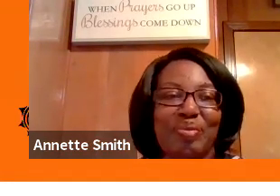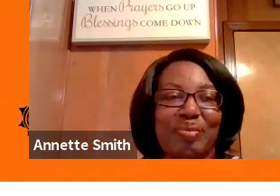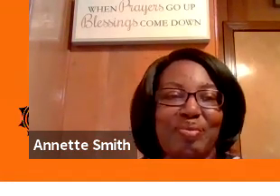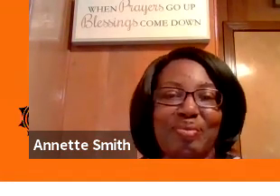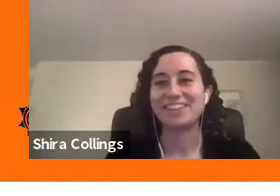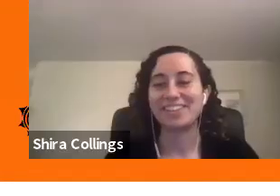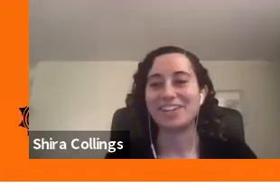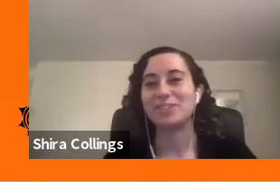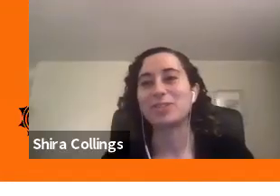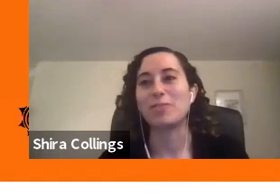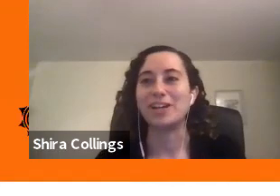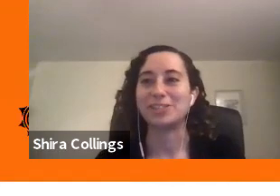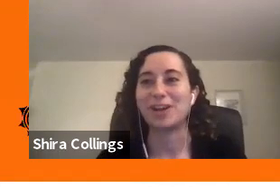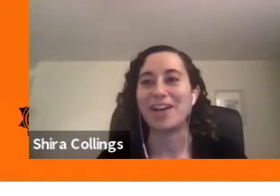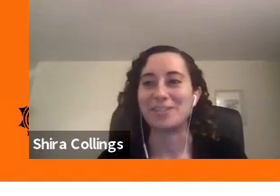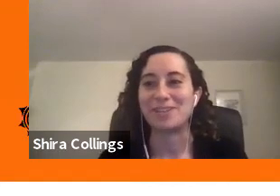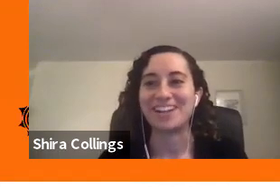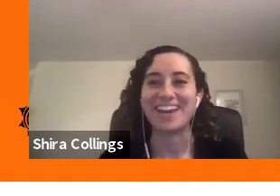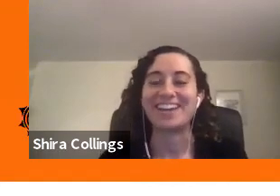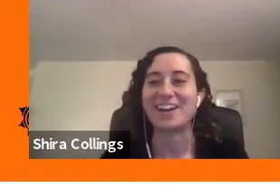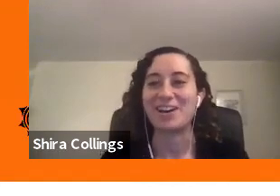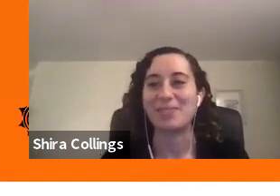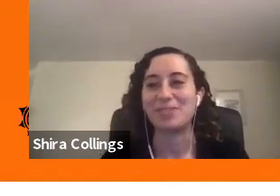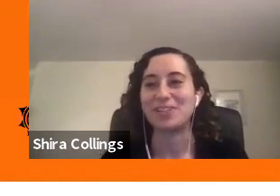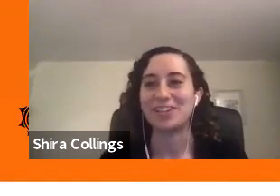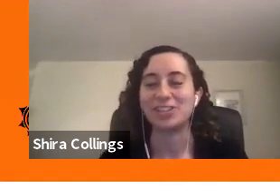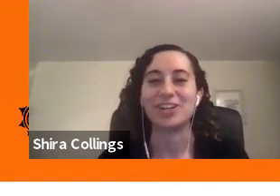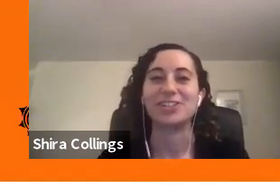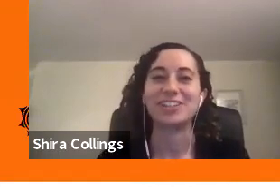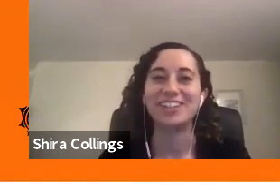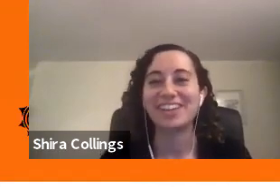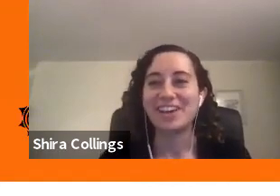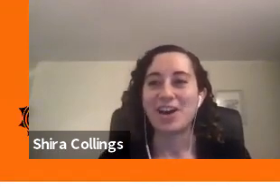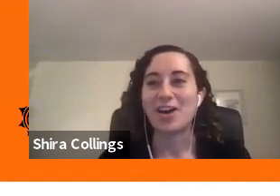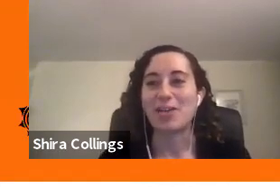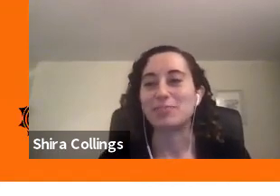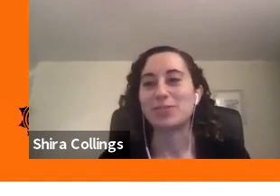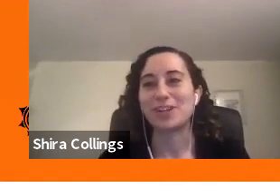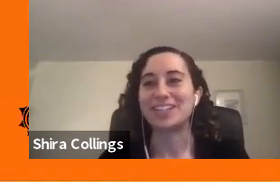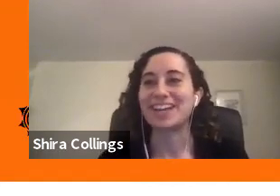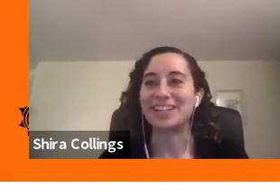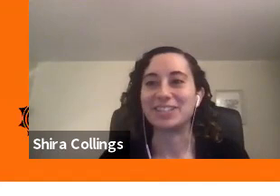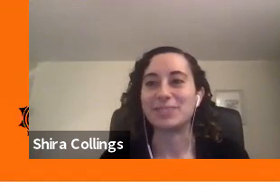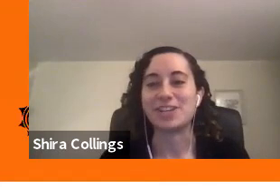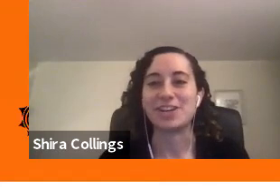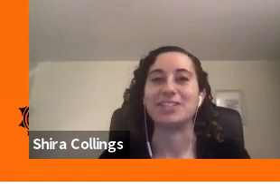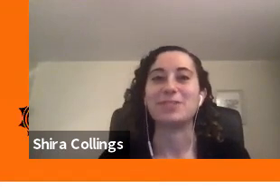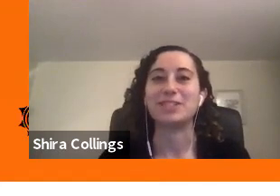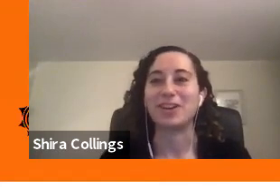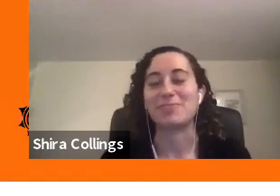present for us this evening on weight stigma Shira? Hi. Thank you so much for having me tonight.